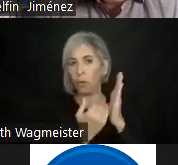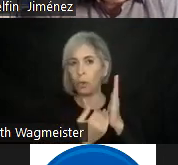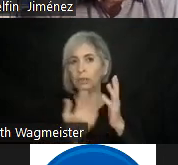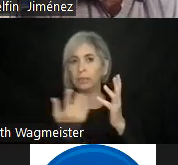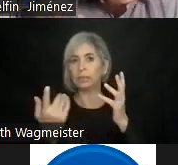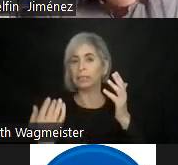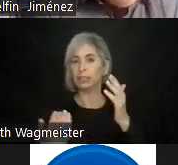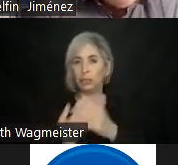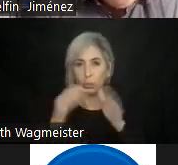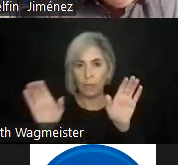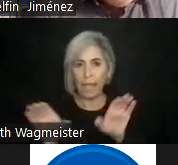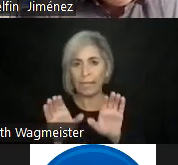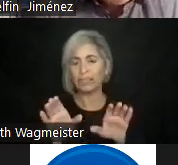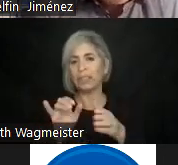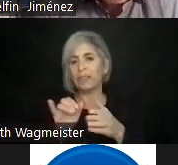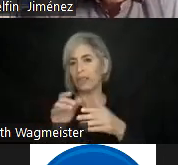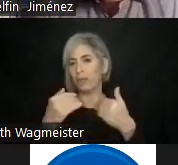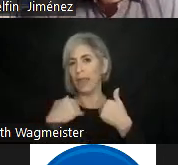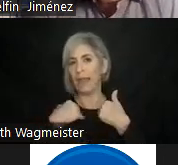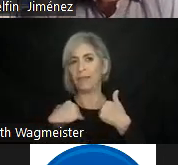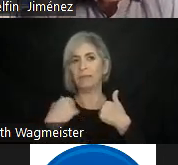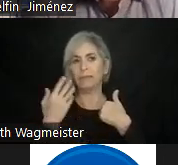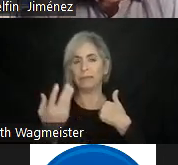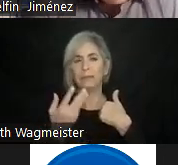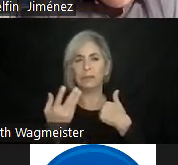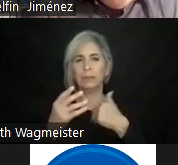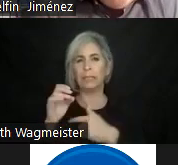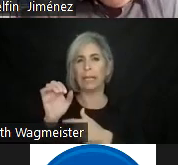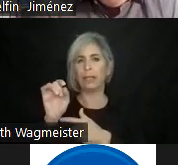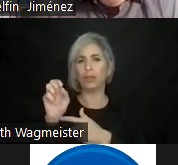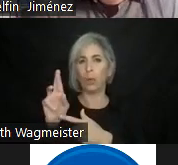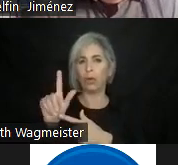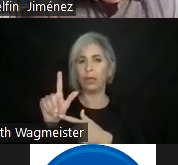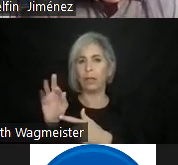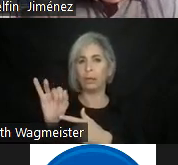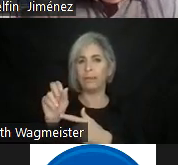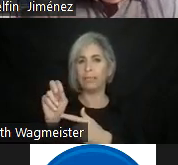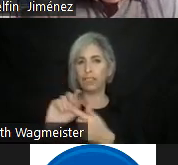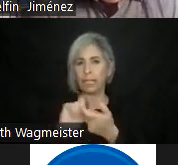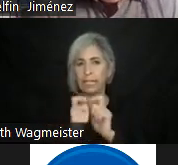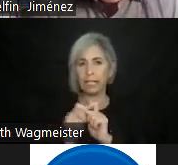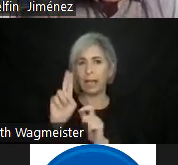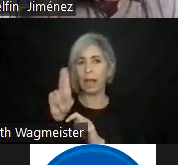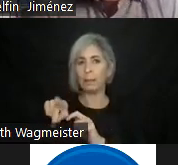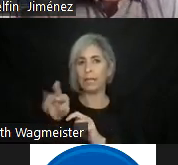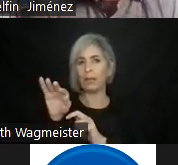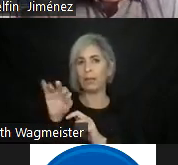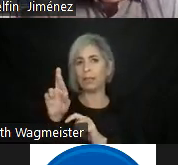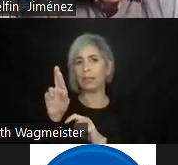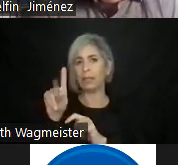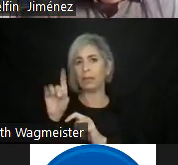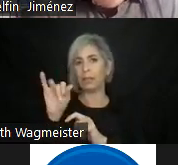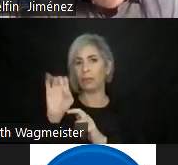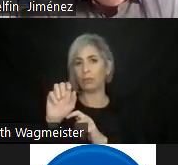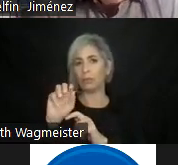the editorial revise, the updated references. The revision of terms and definitions